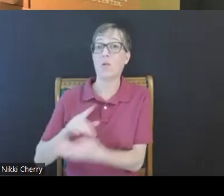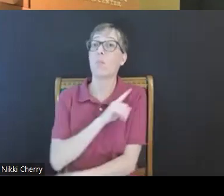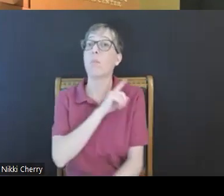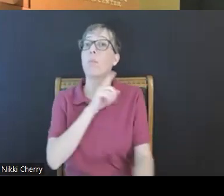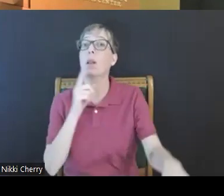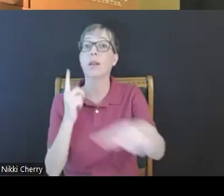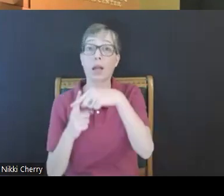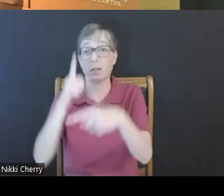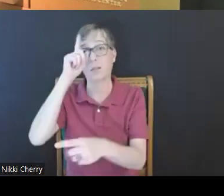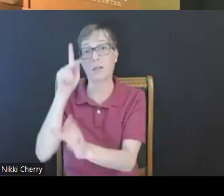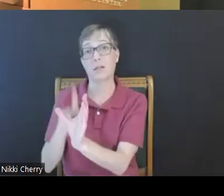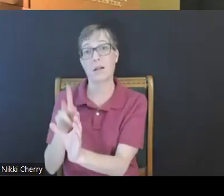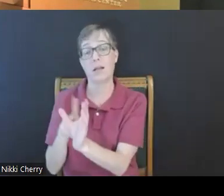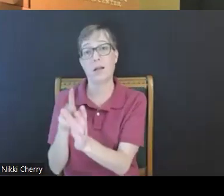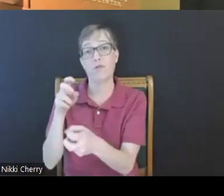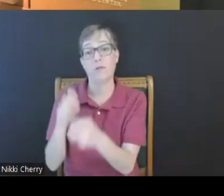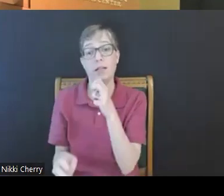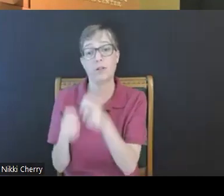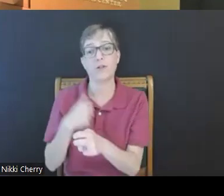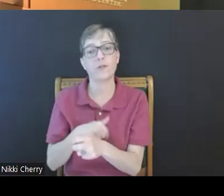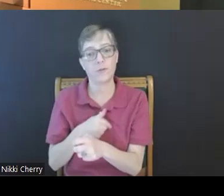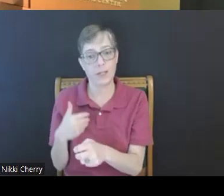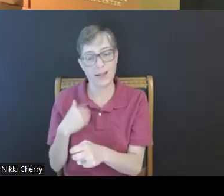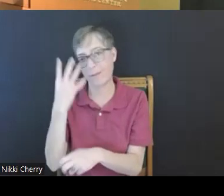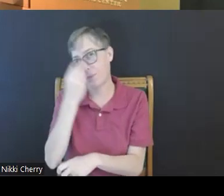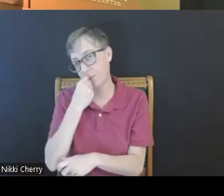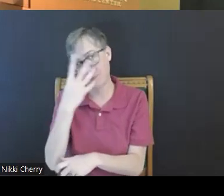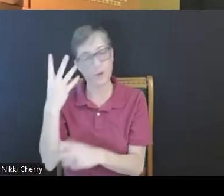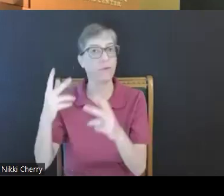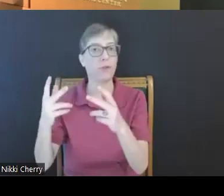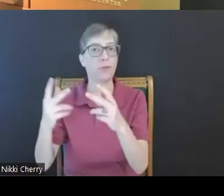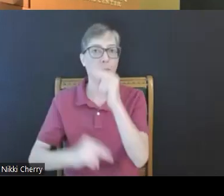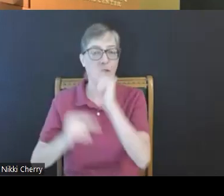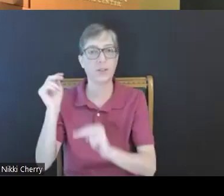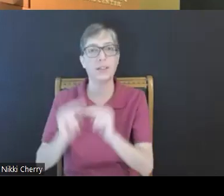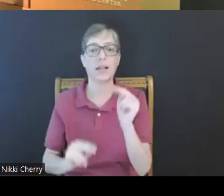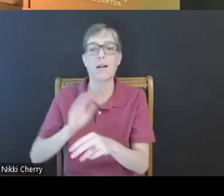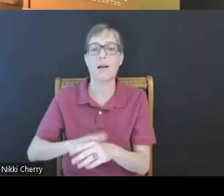new facility that the state helped us build on our University Hospital campus to provide that